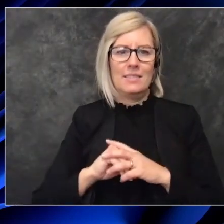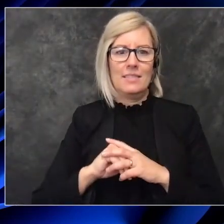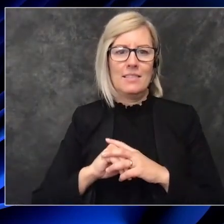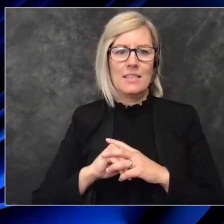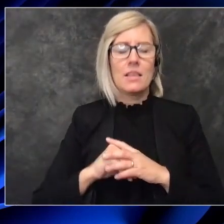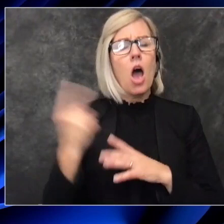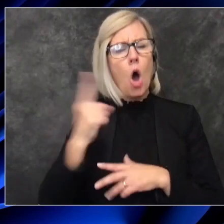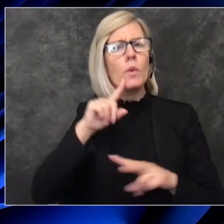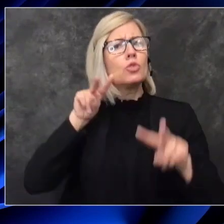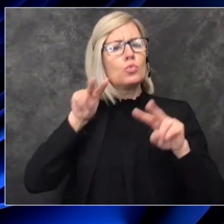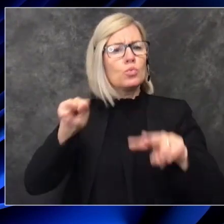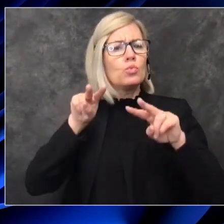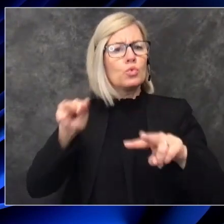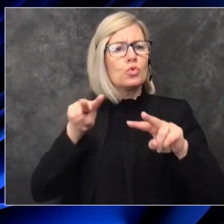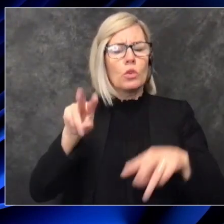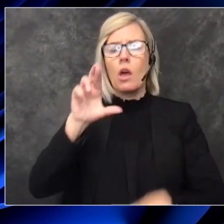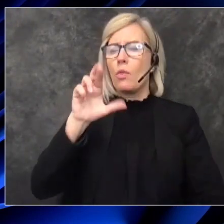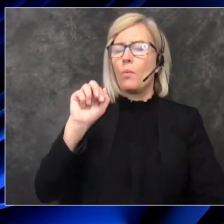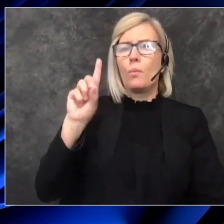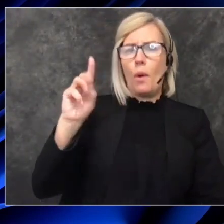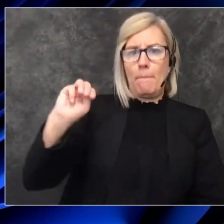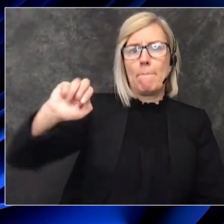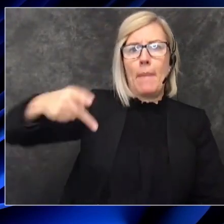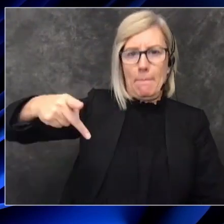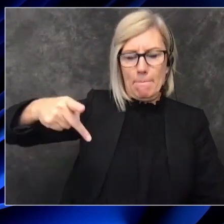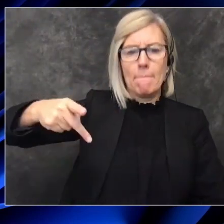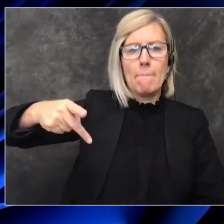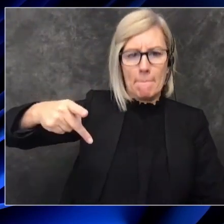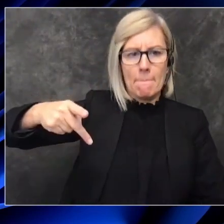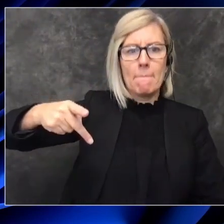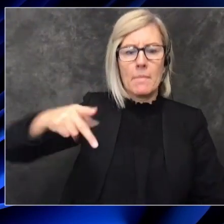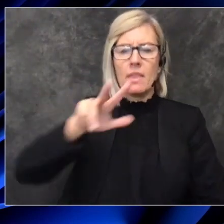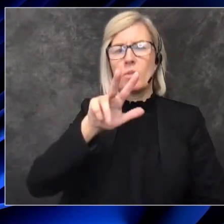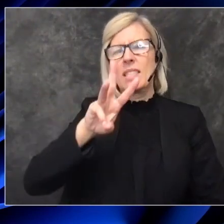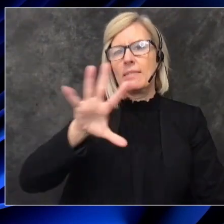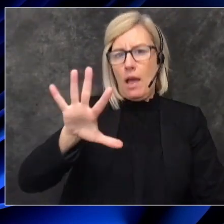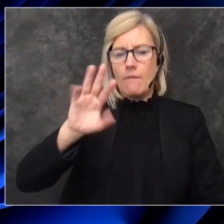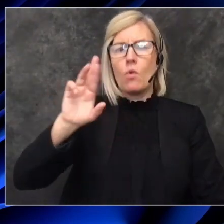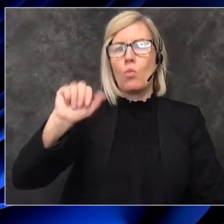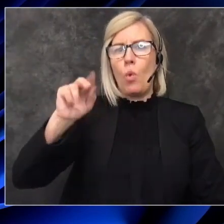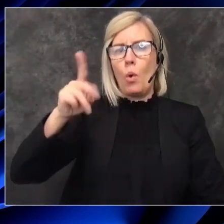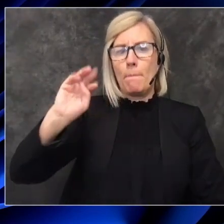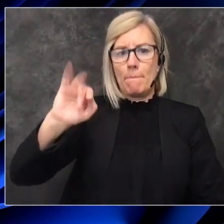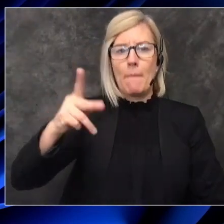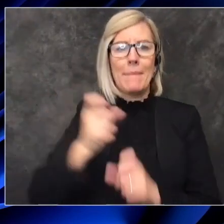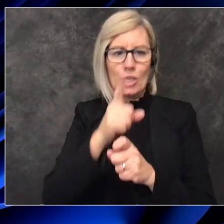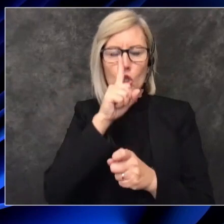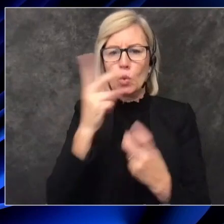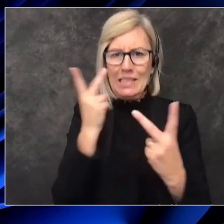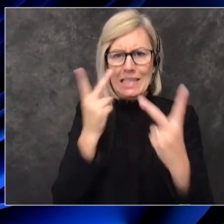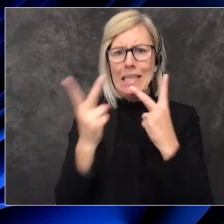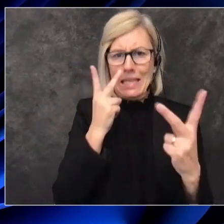road map the Microsoft Road map, the M365 road map to make sure that you're seeing some of these things upfront and let them know